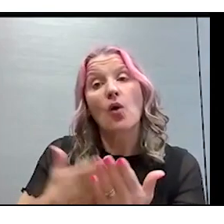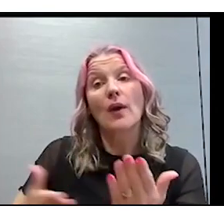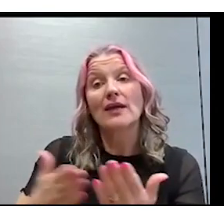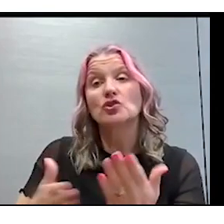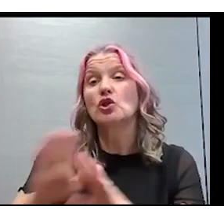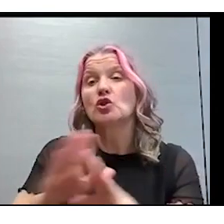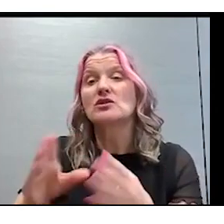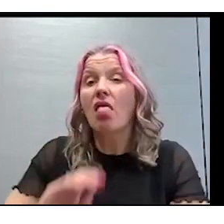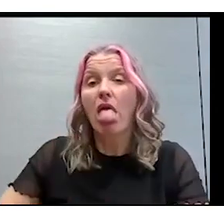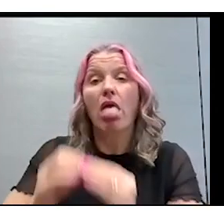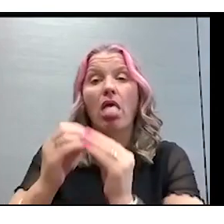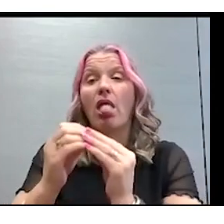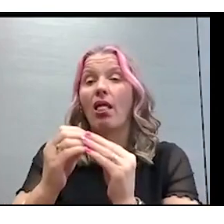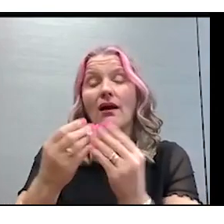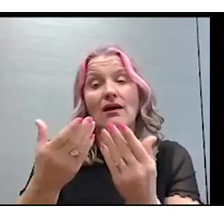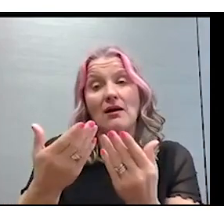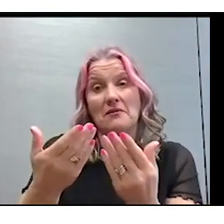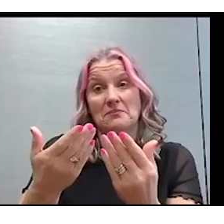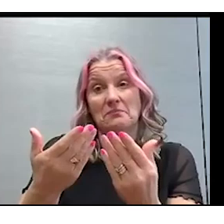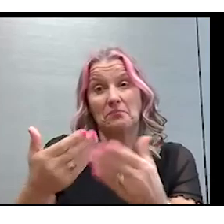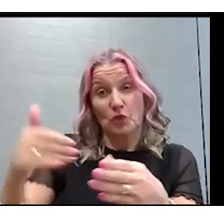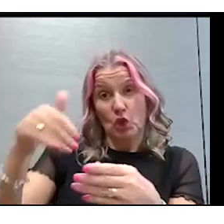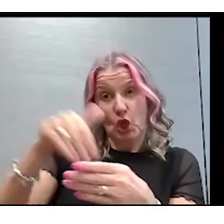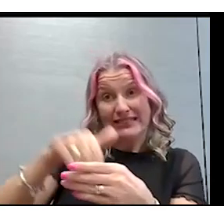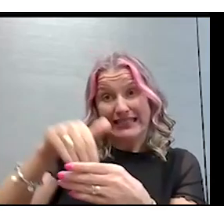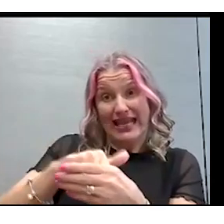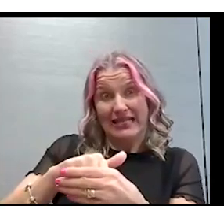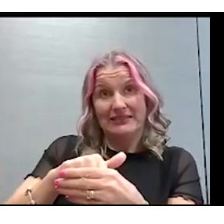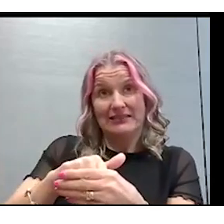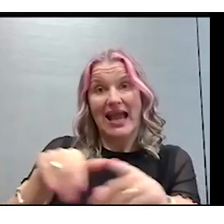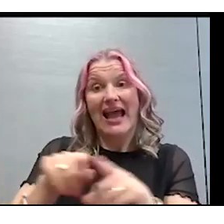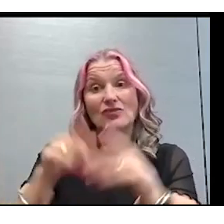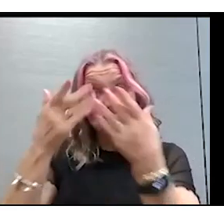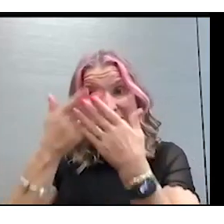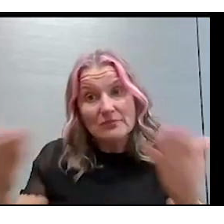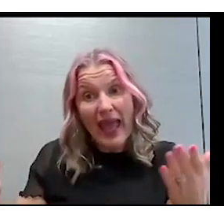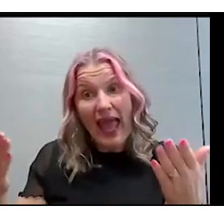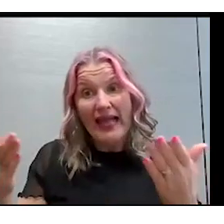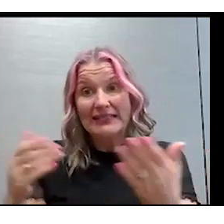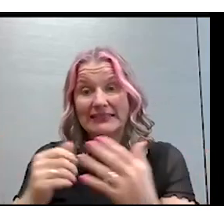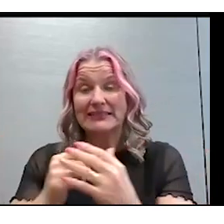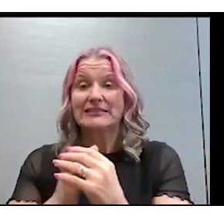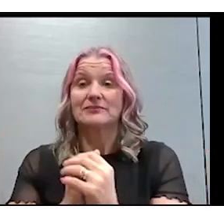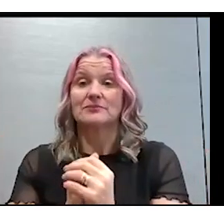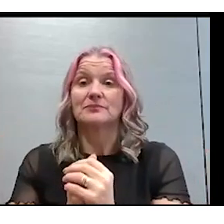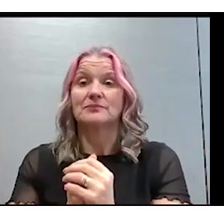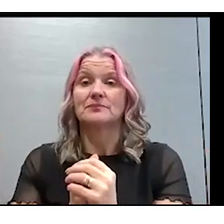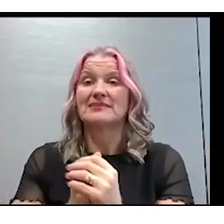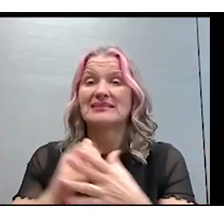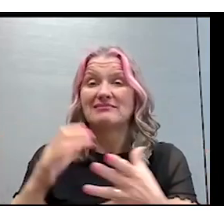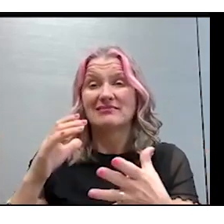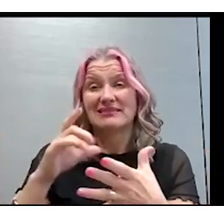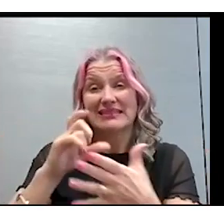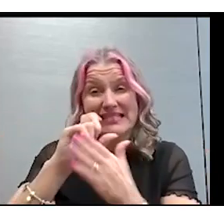content and also it's respects best practices when it comes to miscibility terminology.